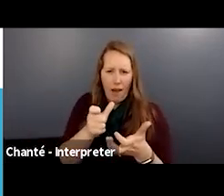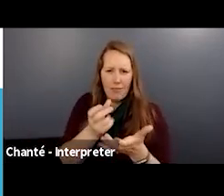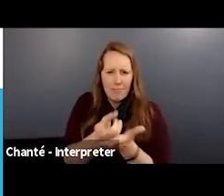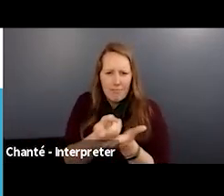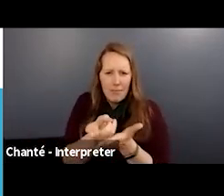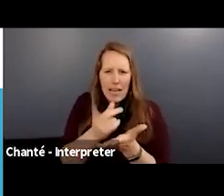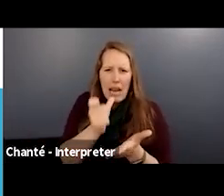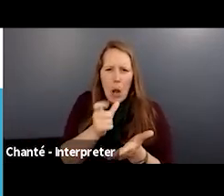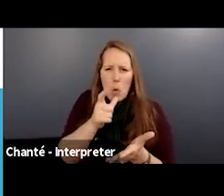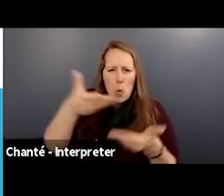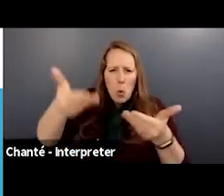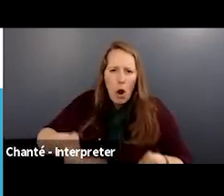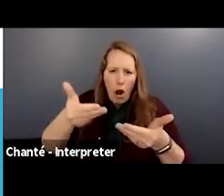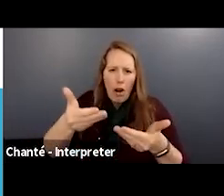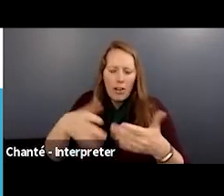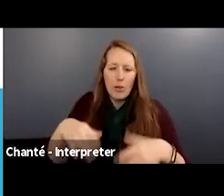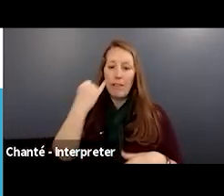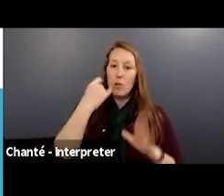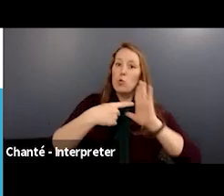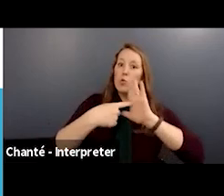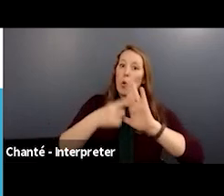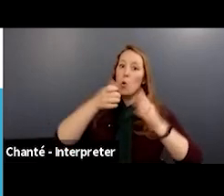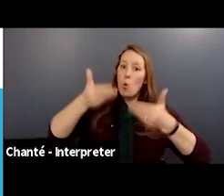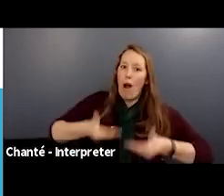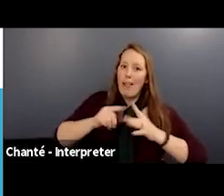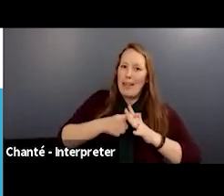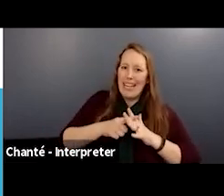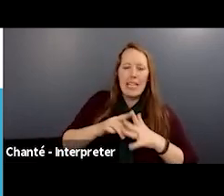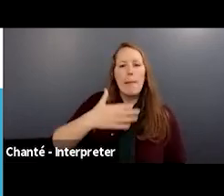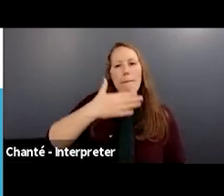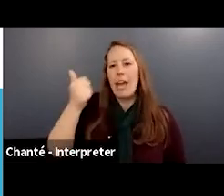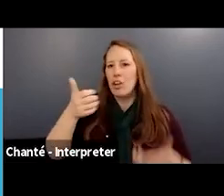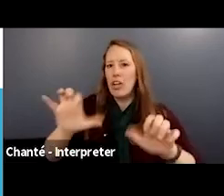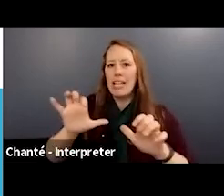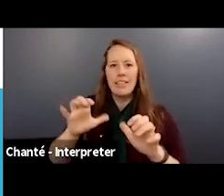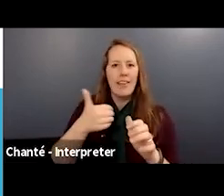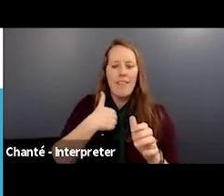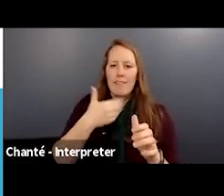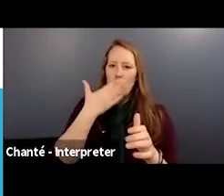accepting you to have a better relationship with them. Outside, it's your social exchange theory.